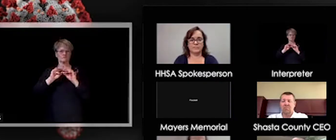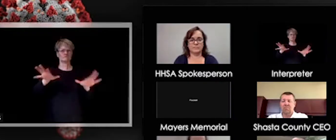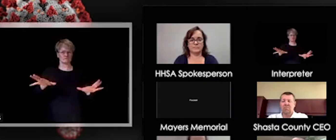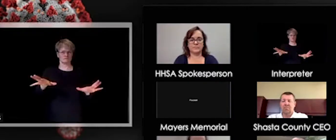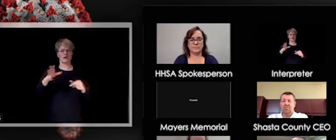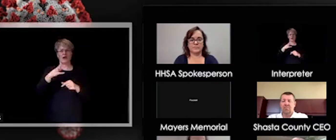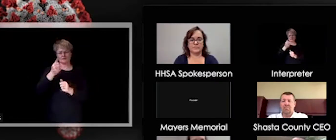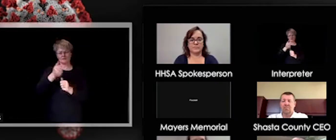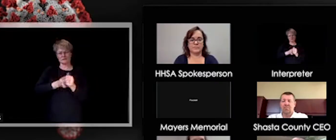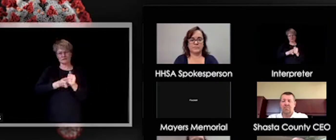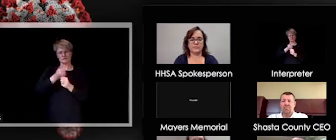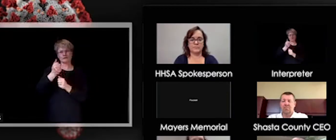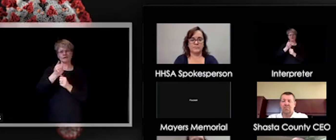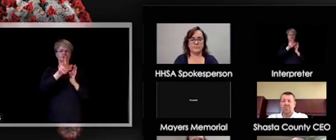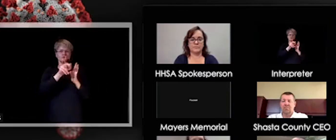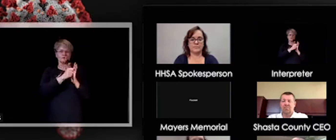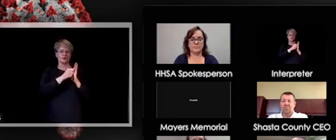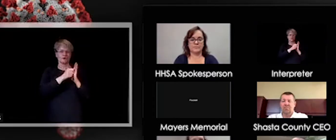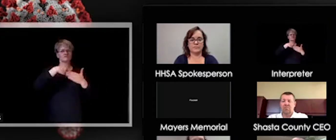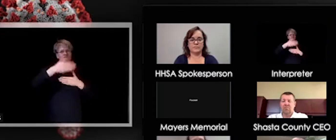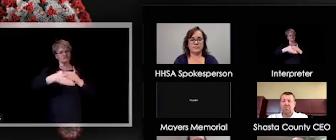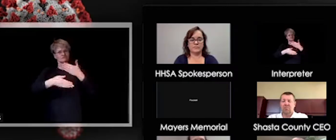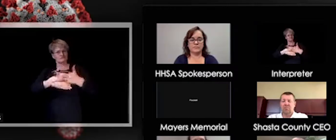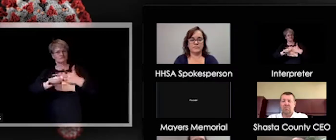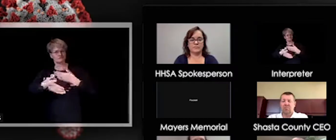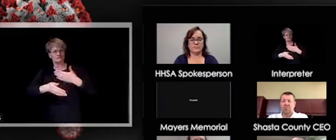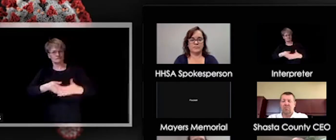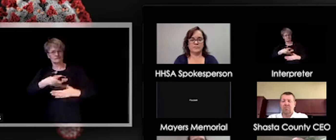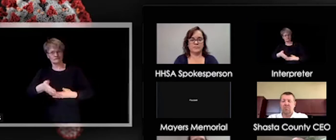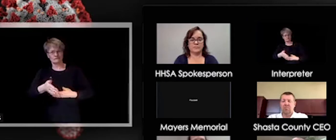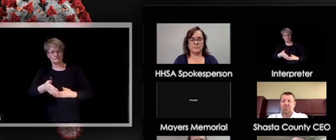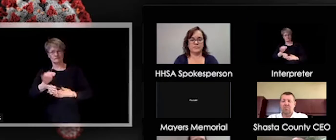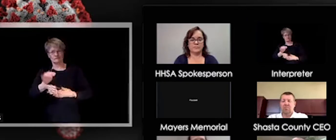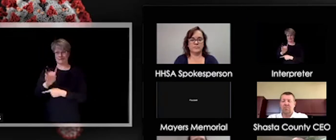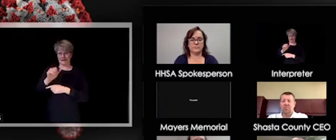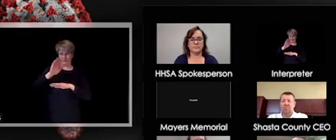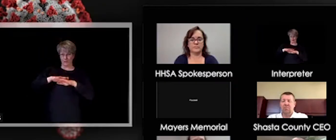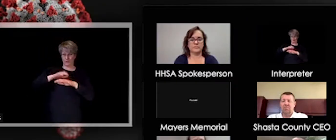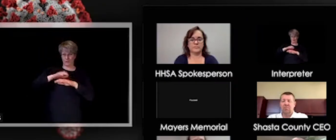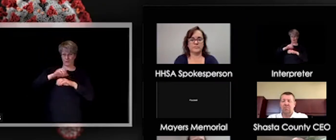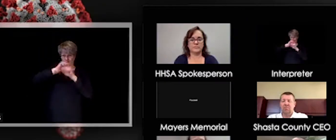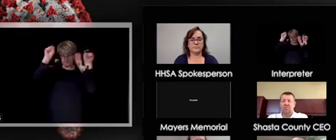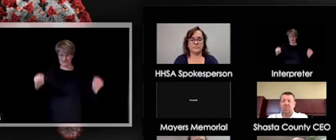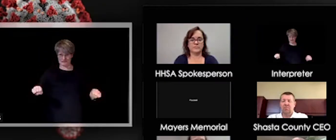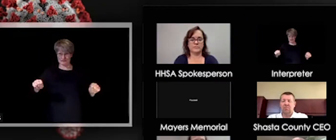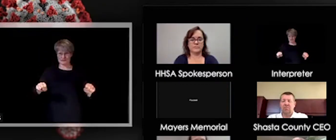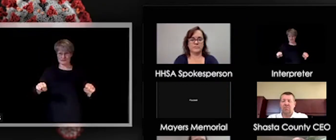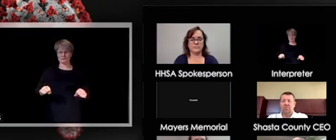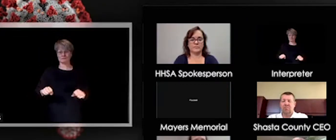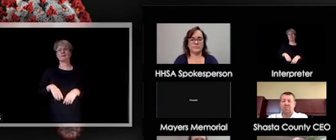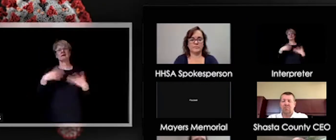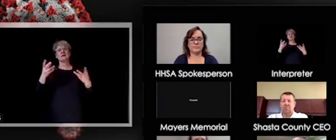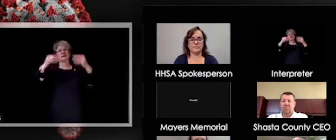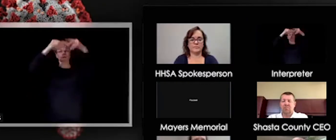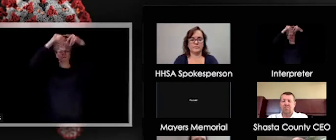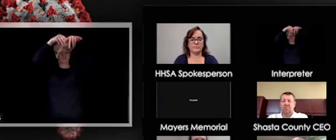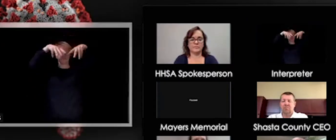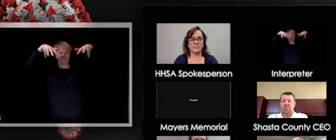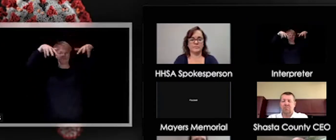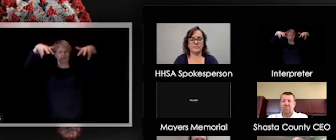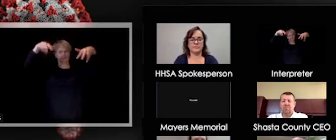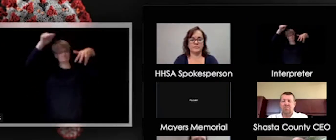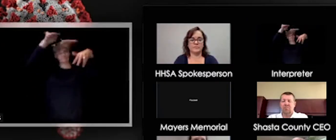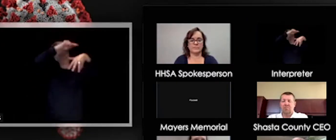sort of a subset of our larger surveillance plan. Indicators that we would help us to